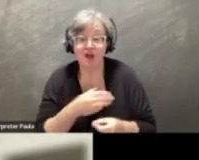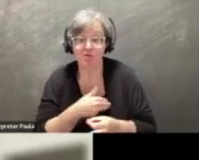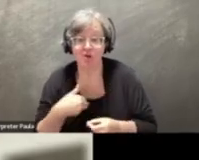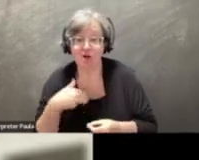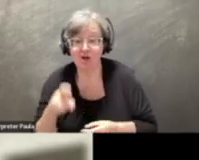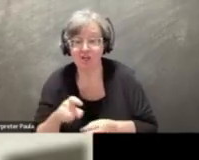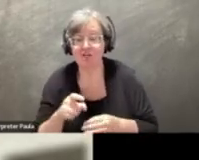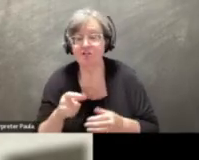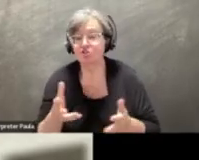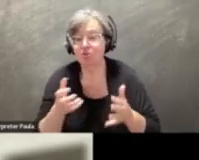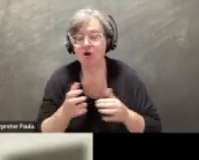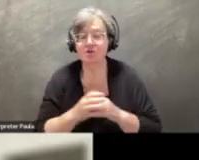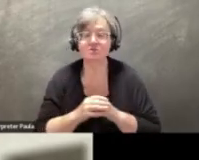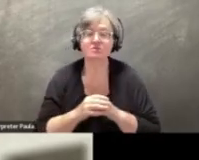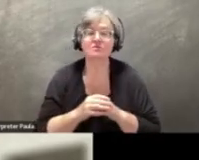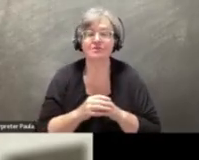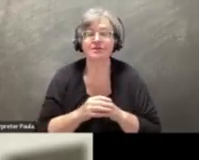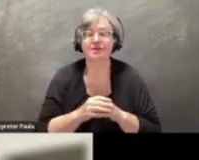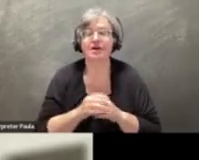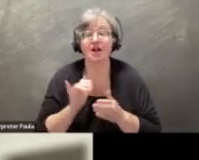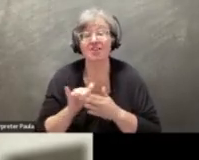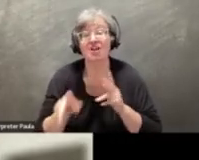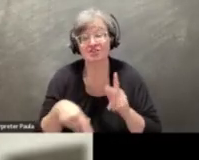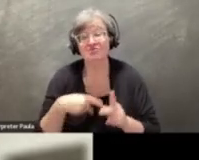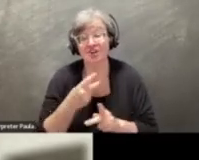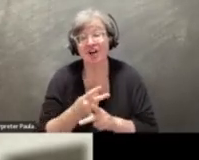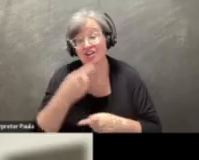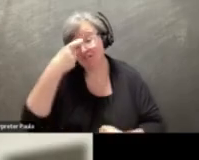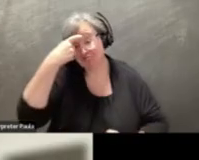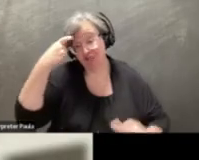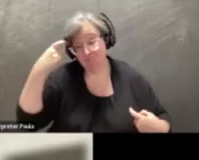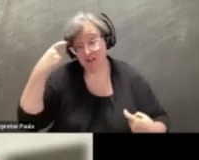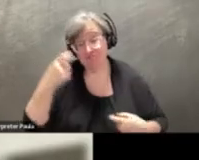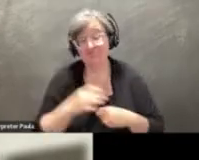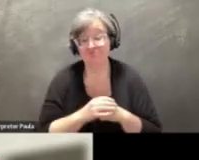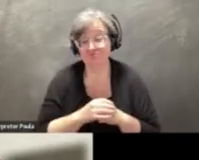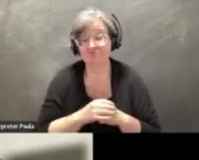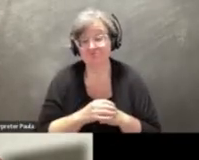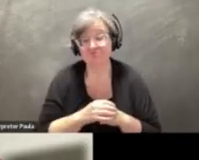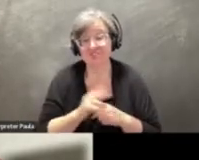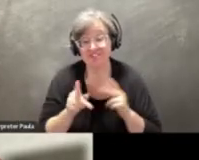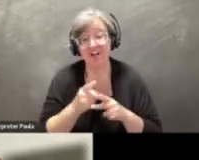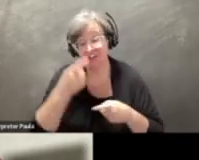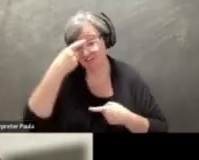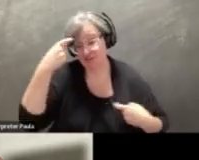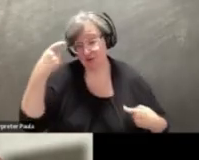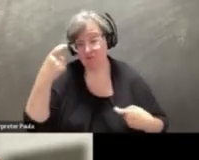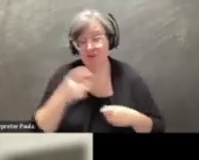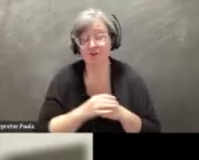wants. That is a form of trauma, right? One of the support